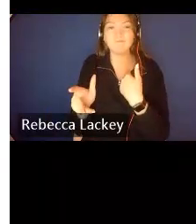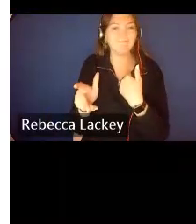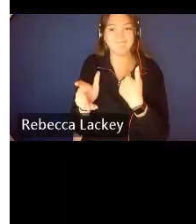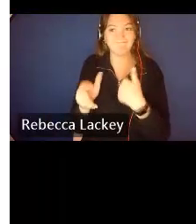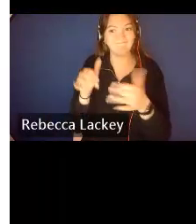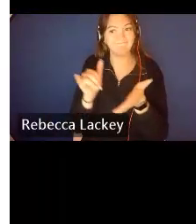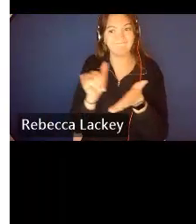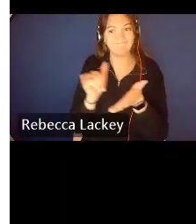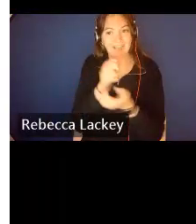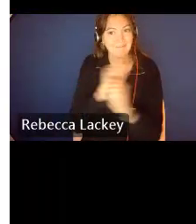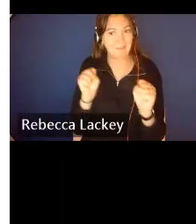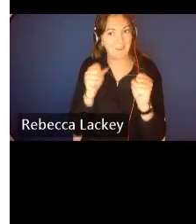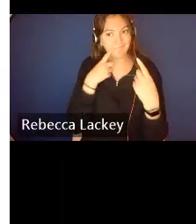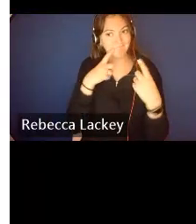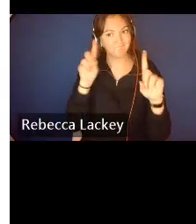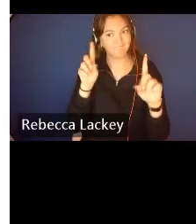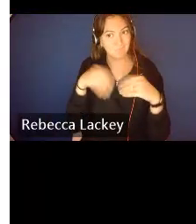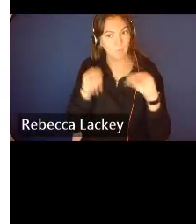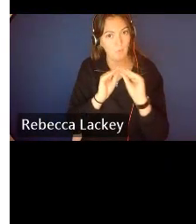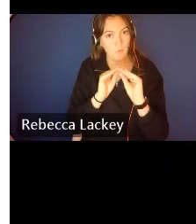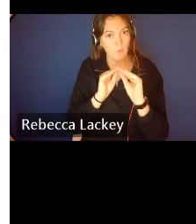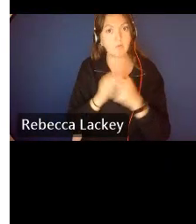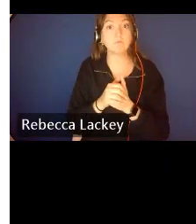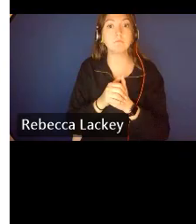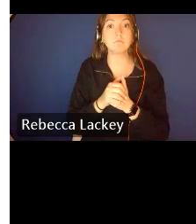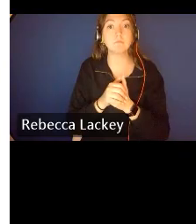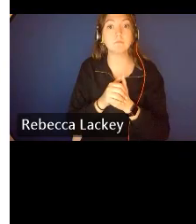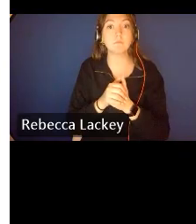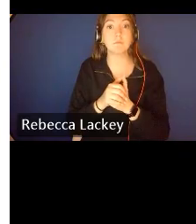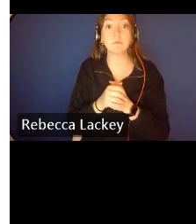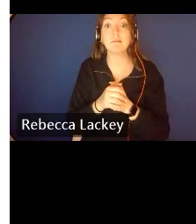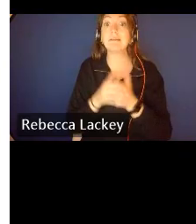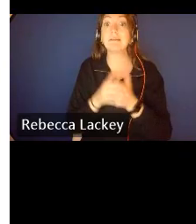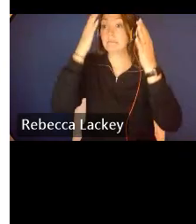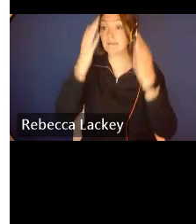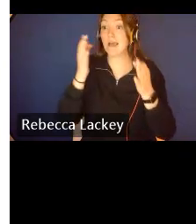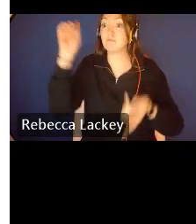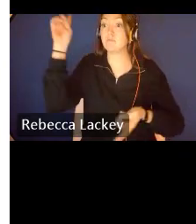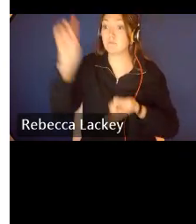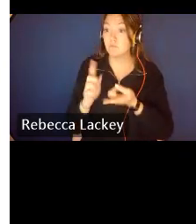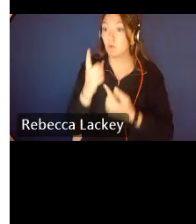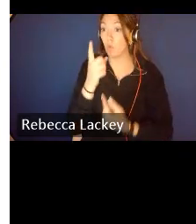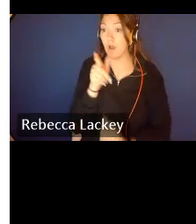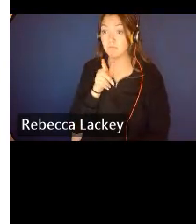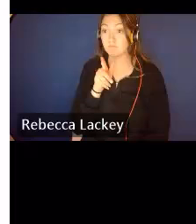not a safe or workable option. St. Louis County chose to shift the bridge to one-way traffic.